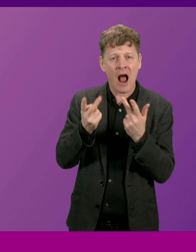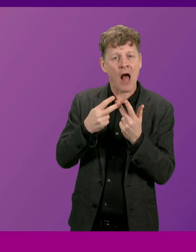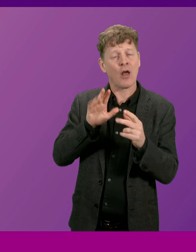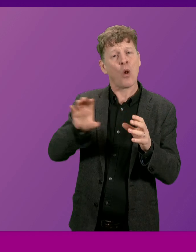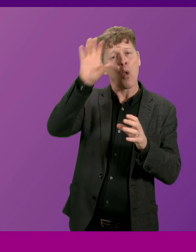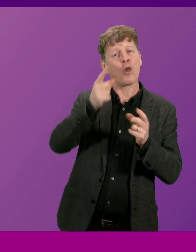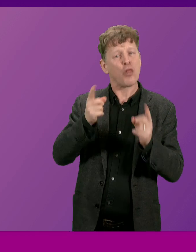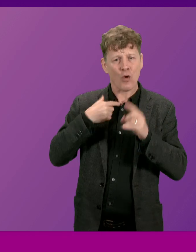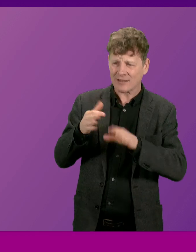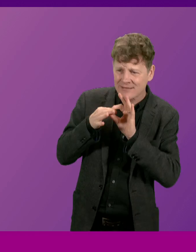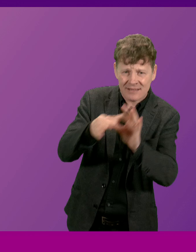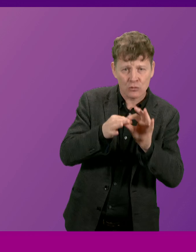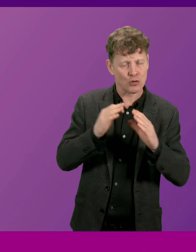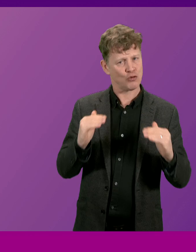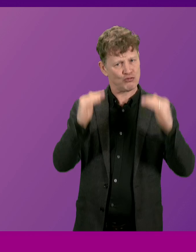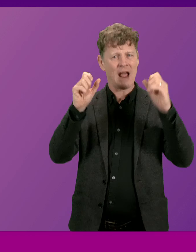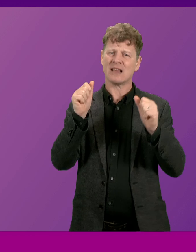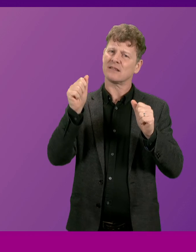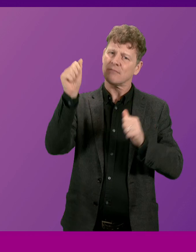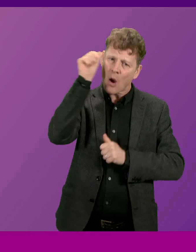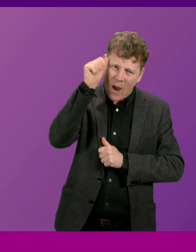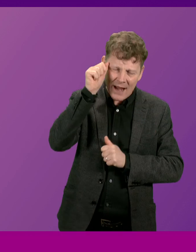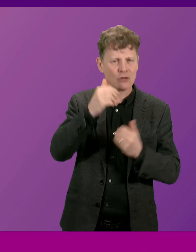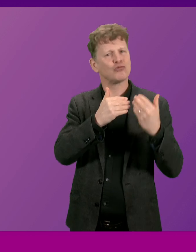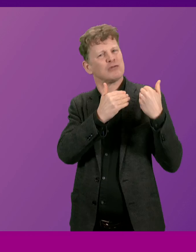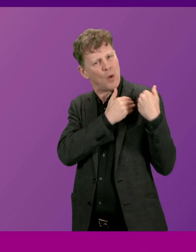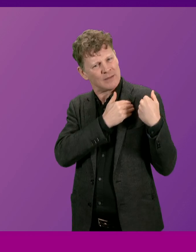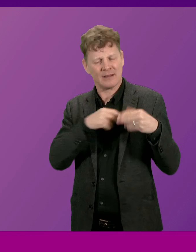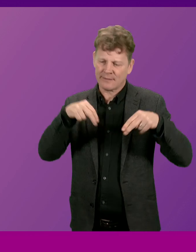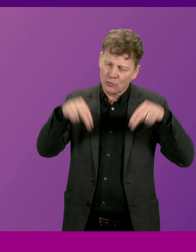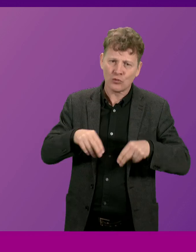to raise awareness of the responsibilities of prospective dog owners and of buying a pet